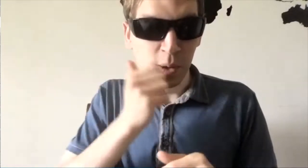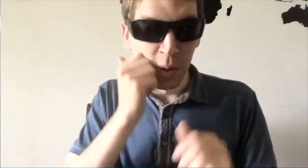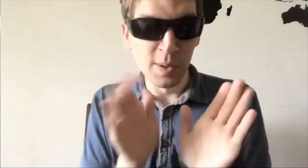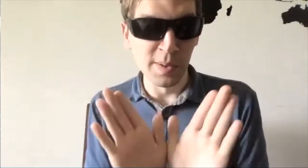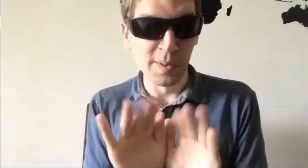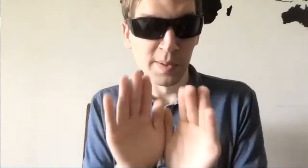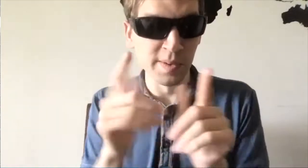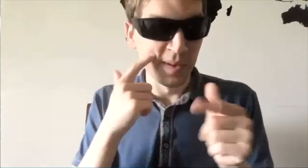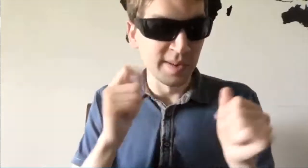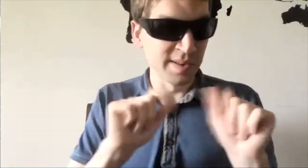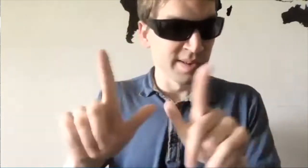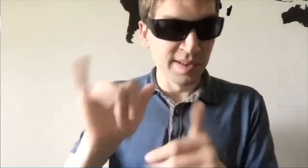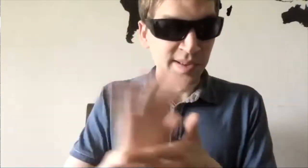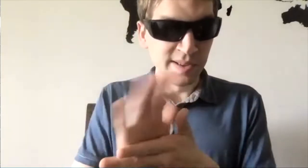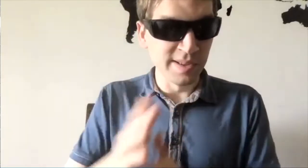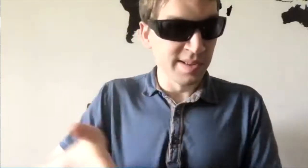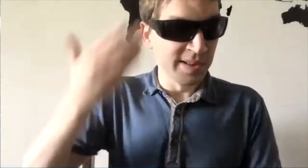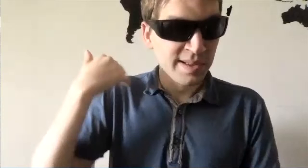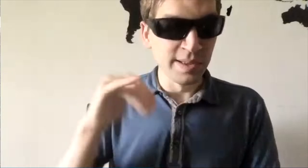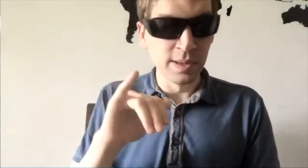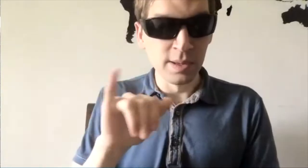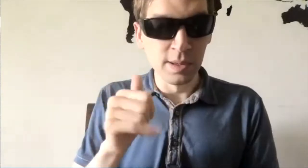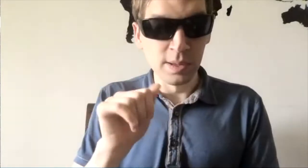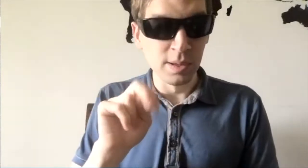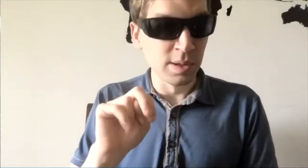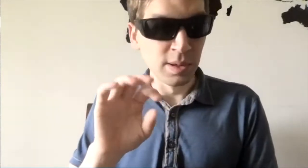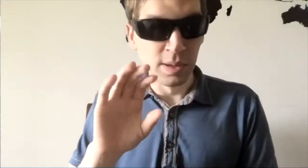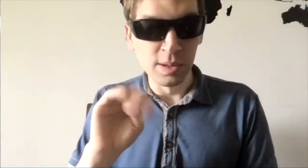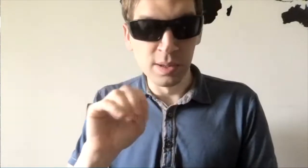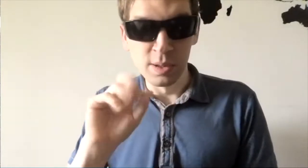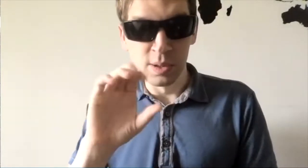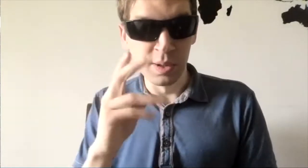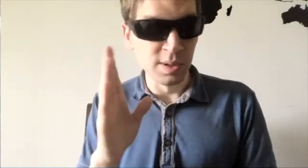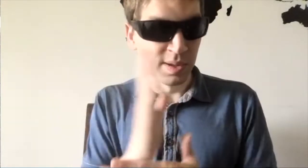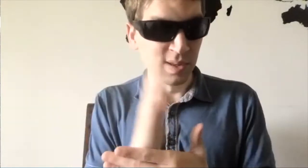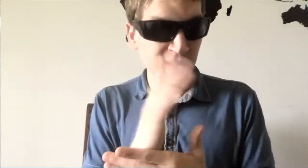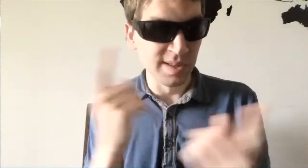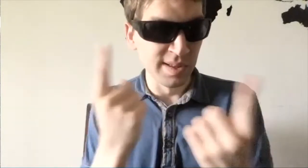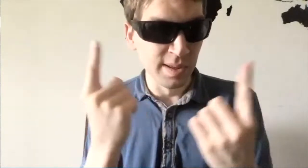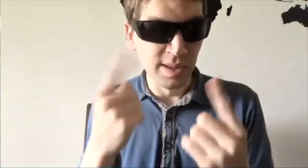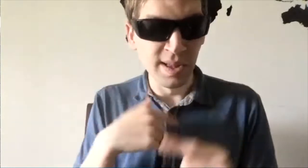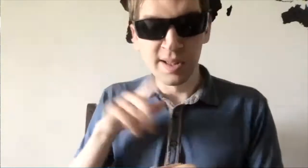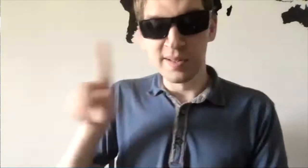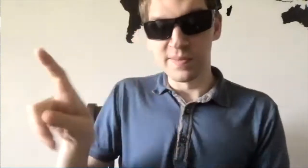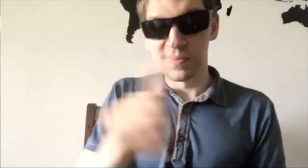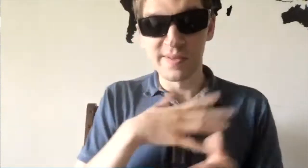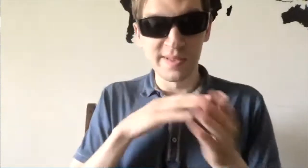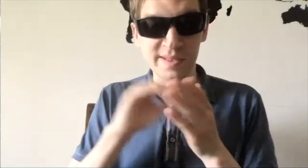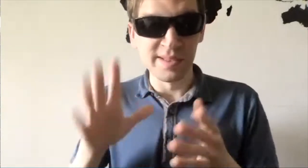I think it was on Daily Moth. I think "Feeling Through" It's about a Deafblind character